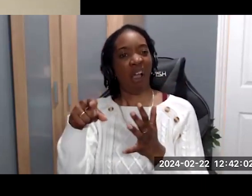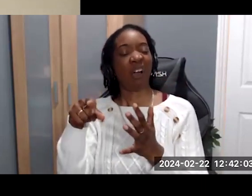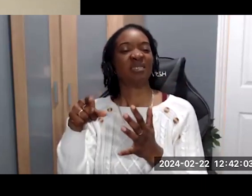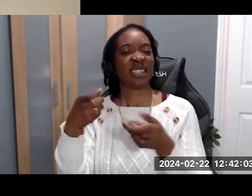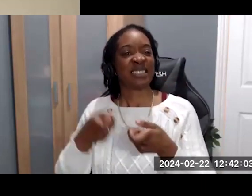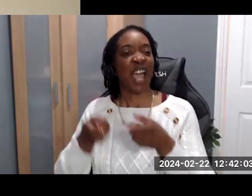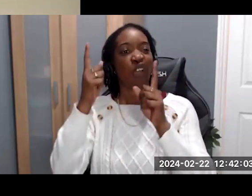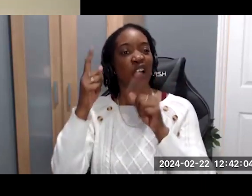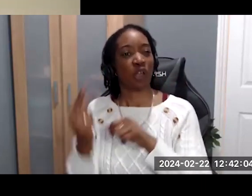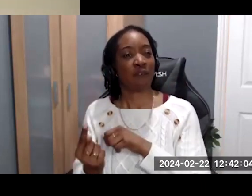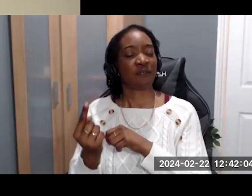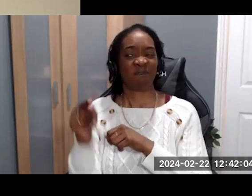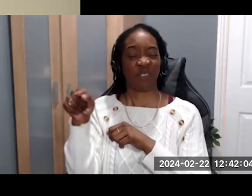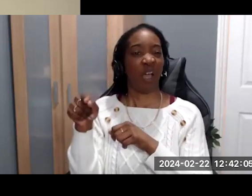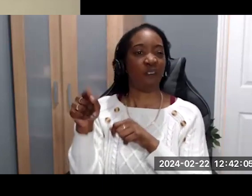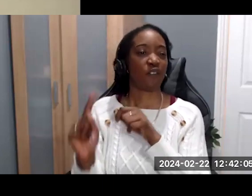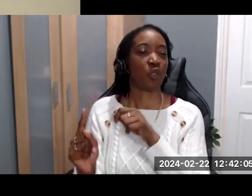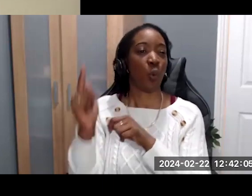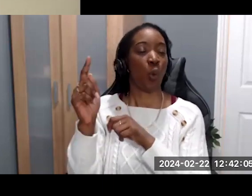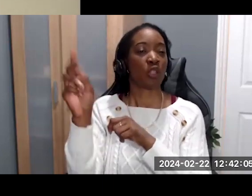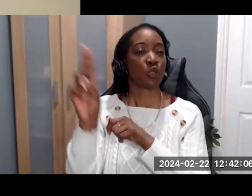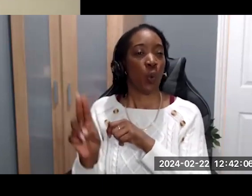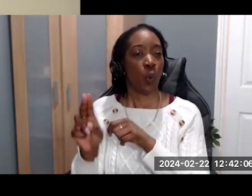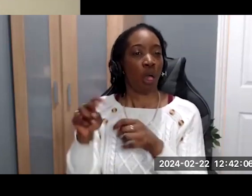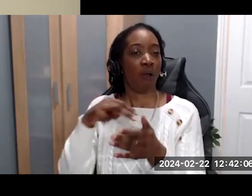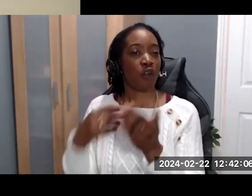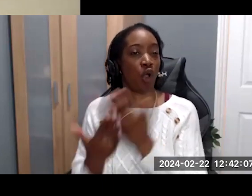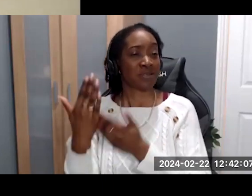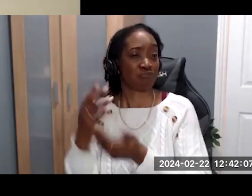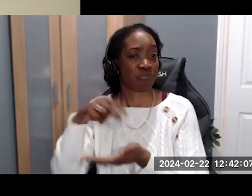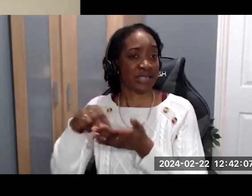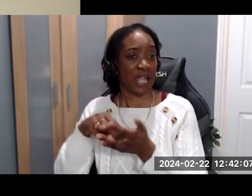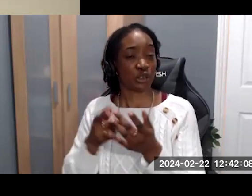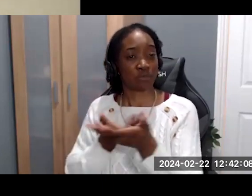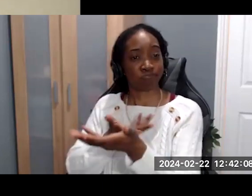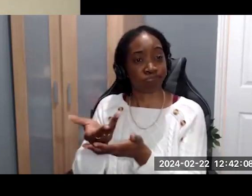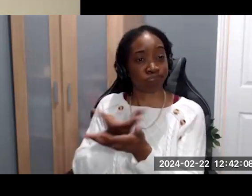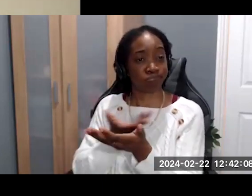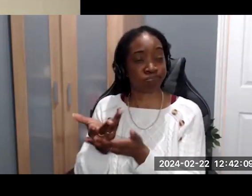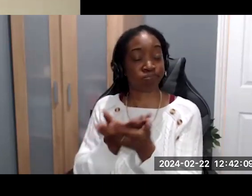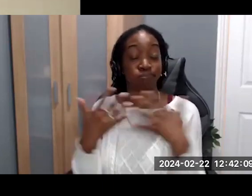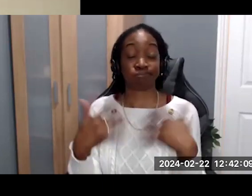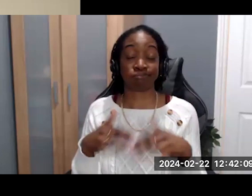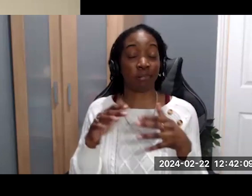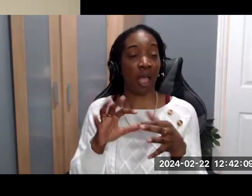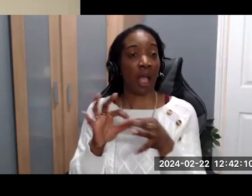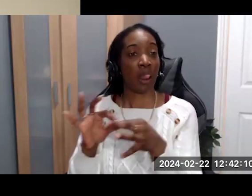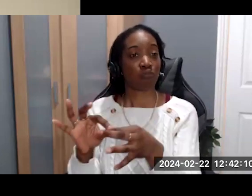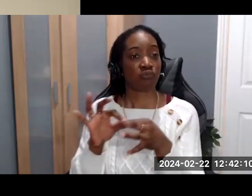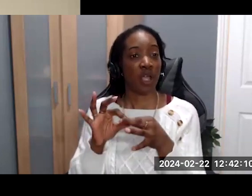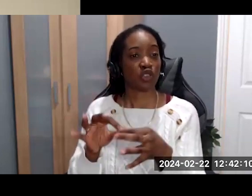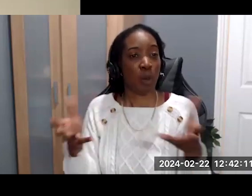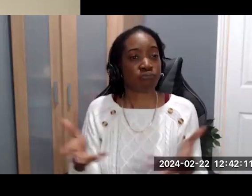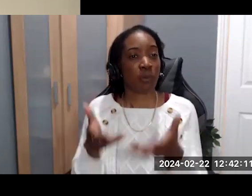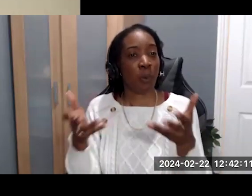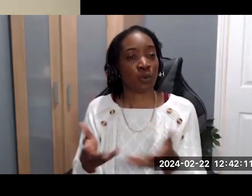of Contemporary Dance I really appreciated the collaboration in promoting the event open